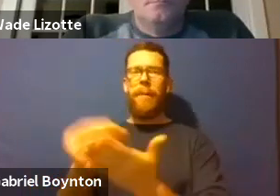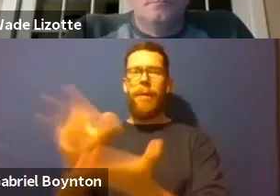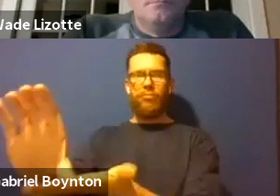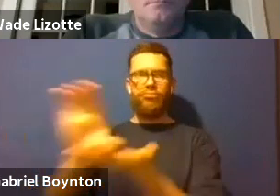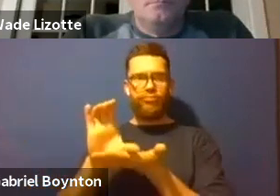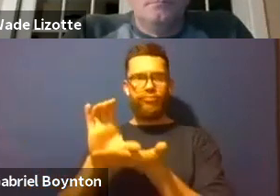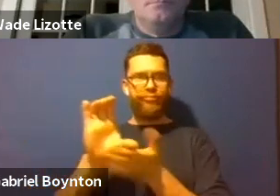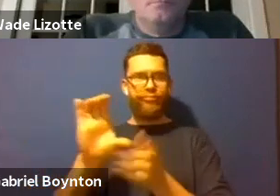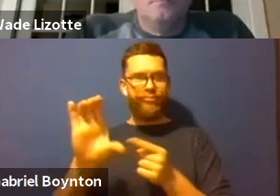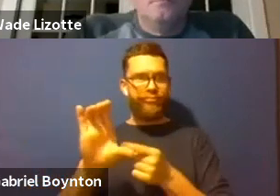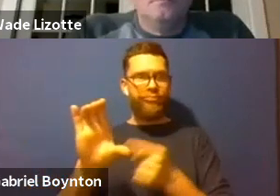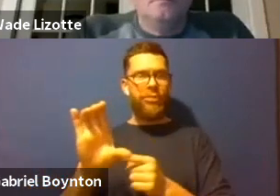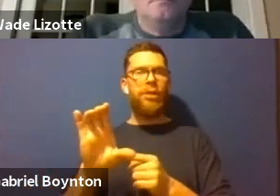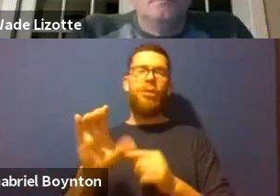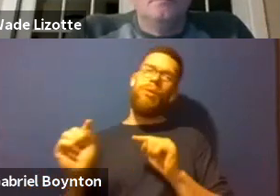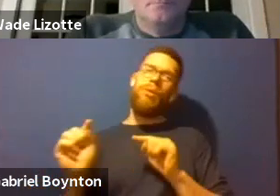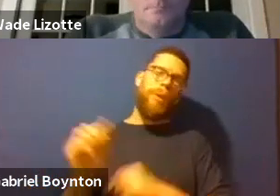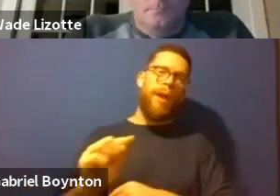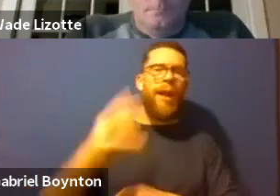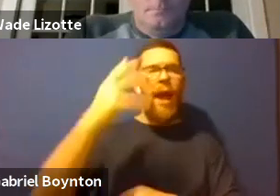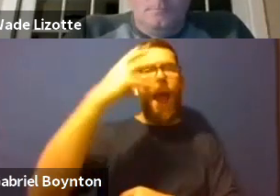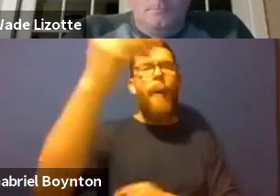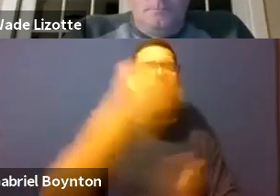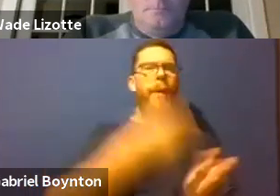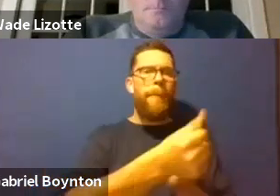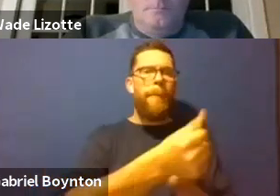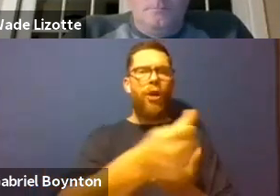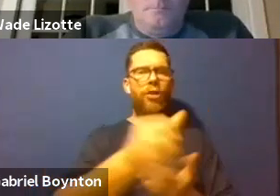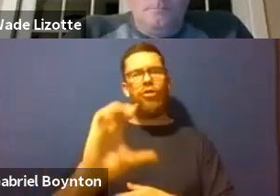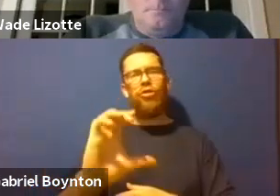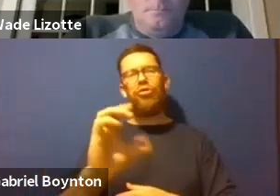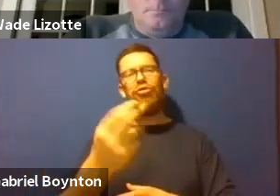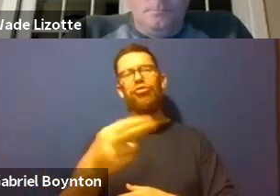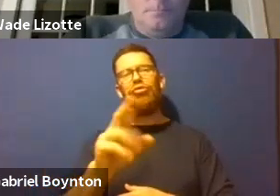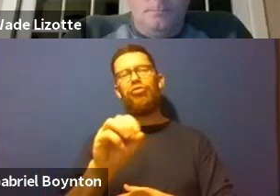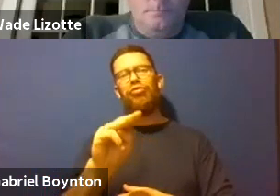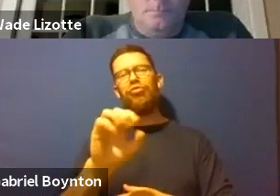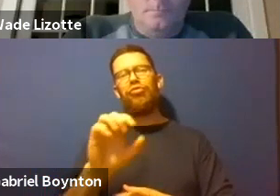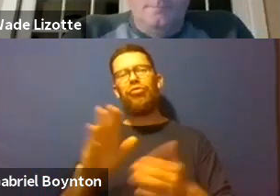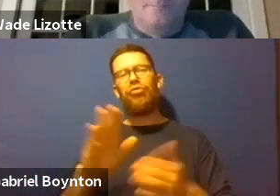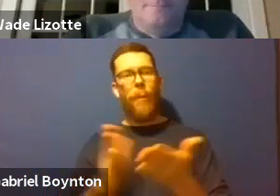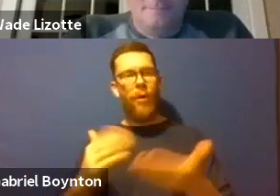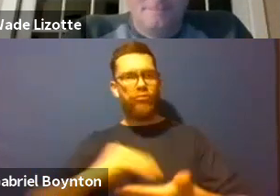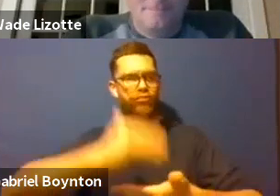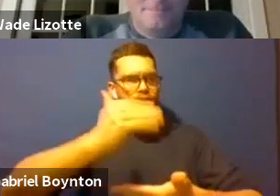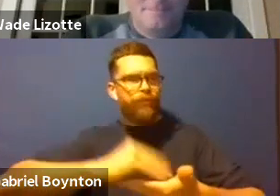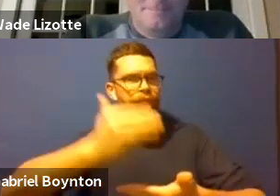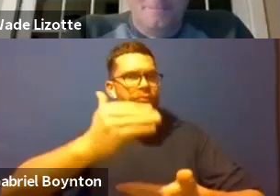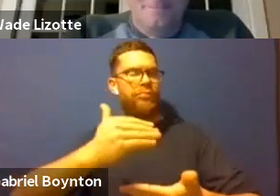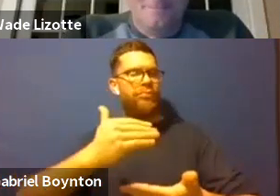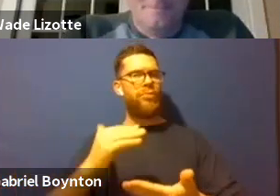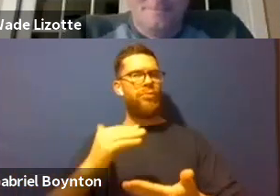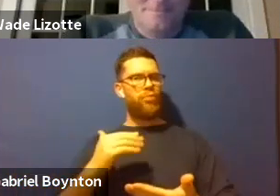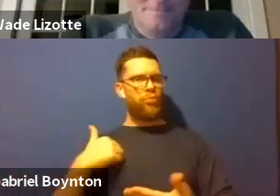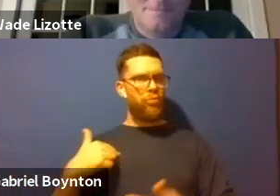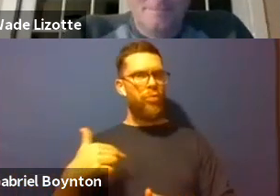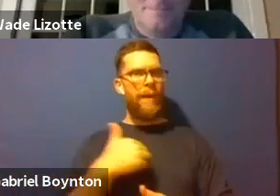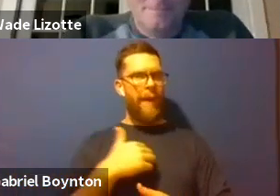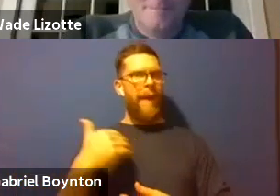Deniz Savas: Was go out and get Chromebooks and start this program and we built it up over the years we built up our school choice over the year so that we could continue that you know that build out and become a